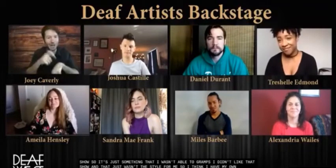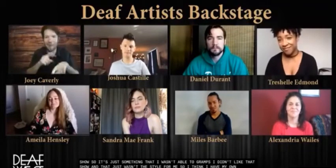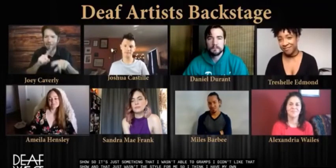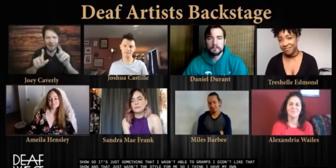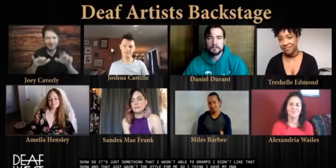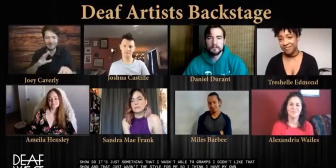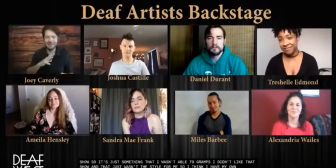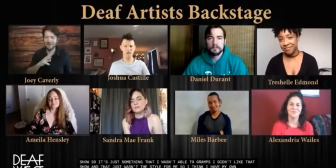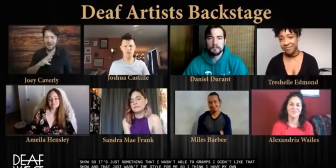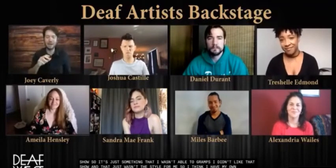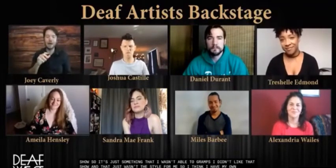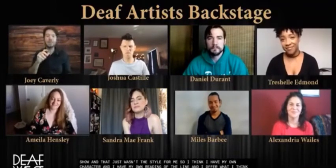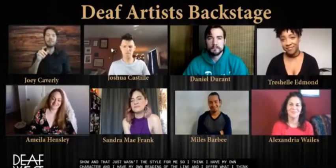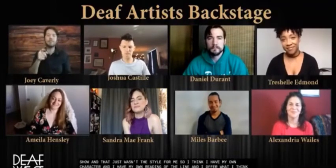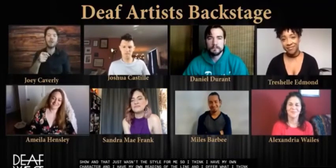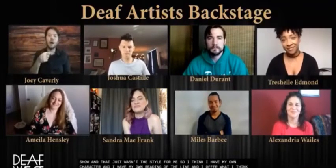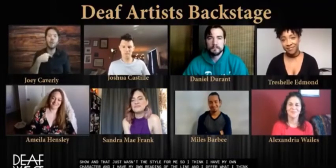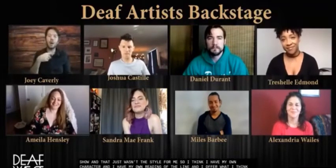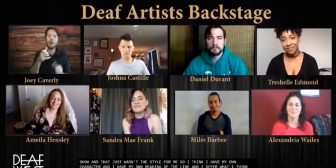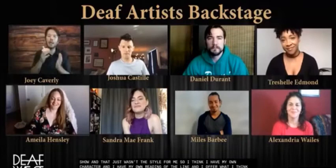Joey: I'm looking at the clock. We're almost out of time.